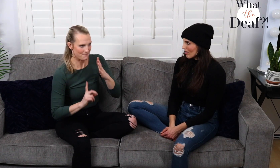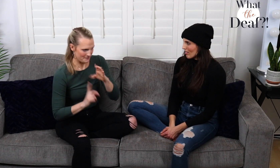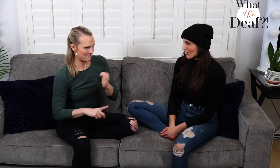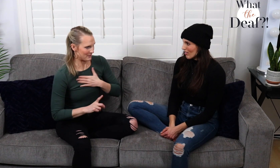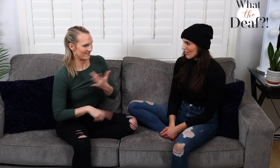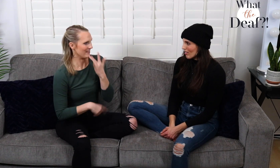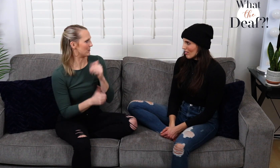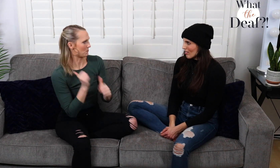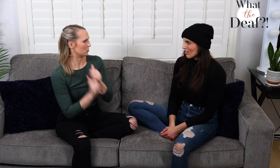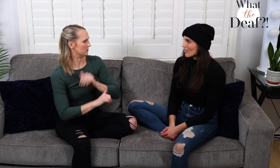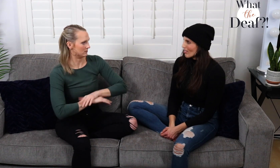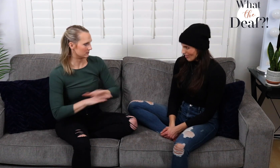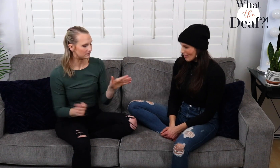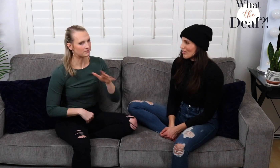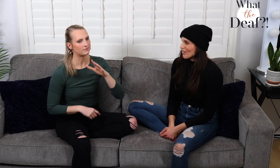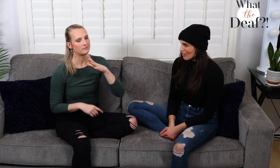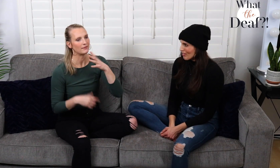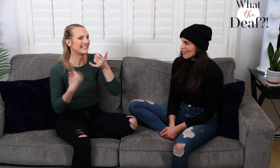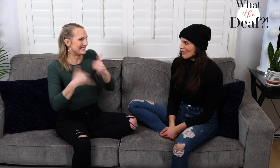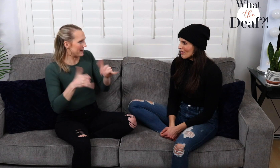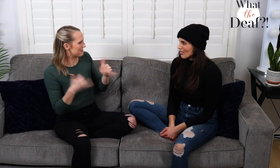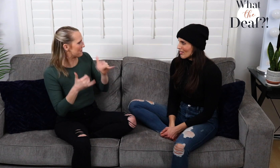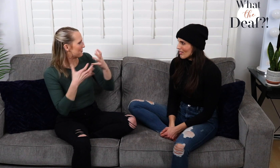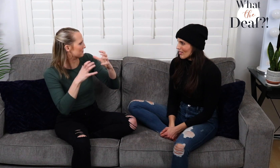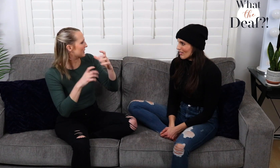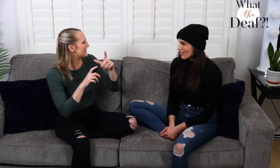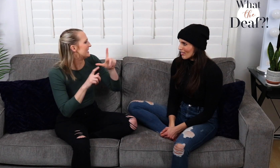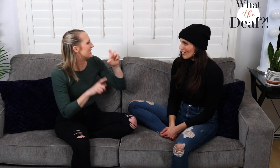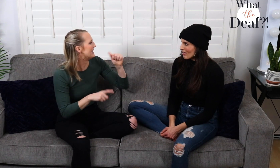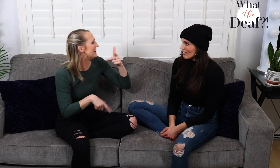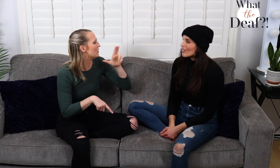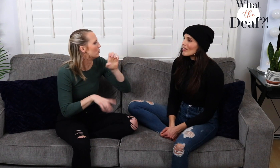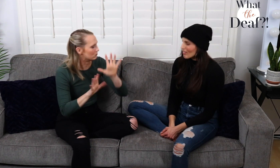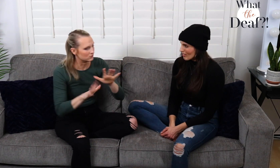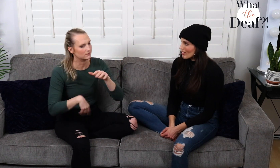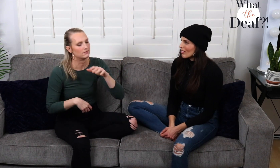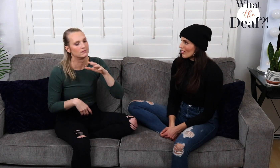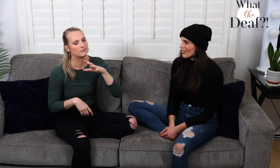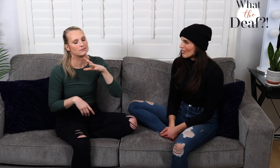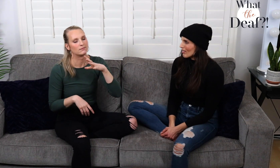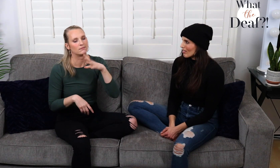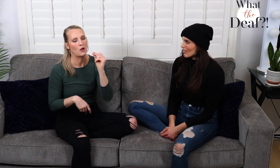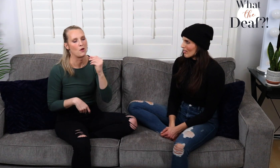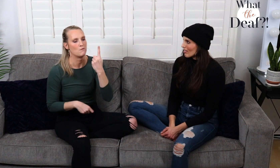be my favorite sport and I still play basketball. I actually play in a basketball league and about